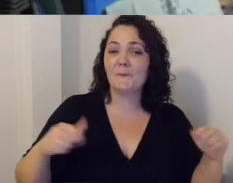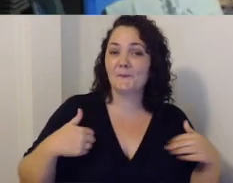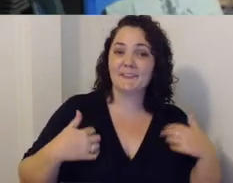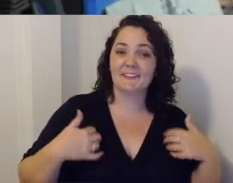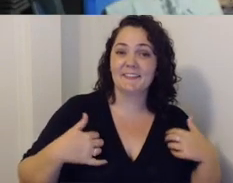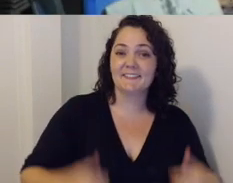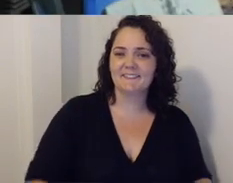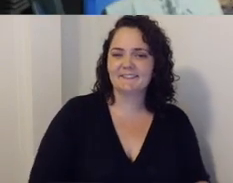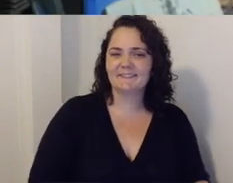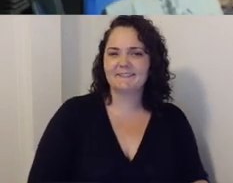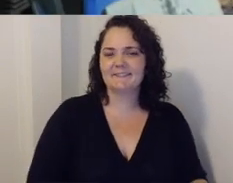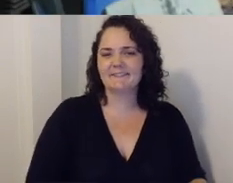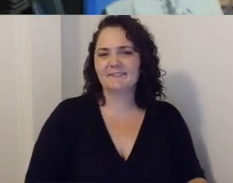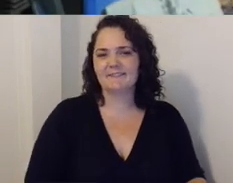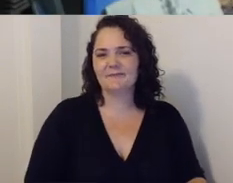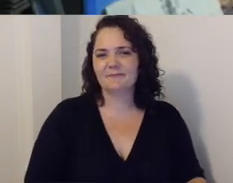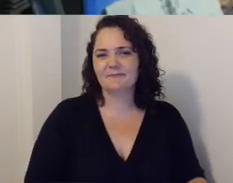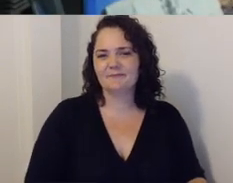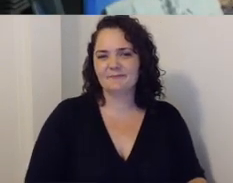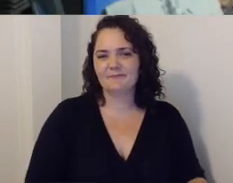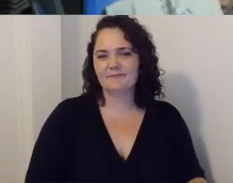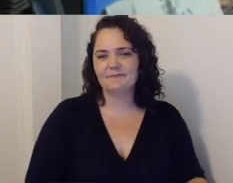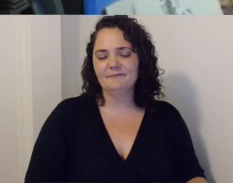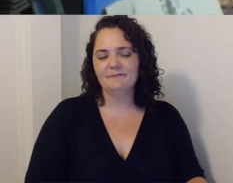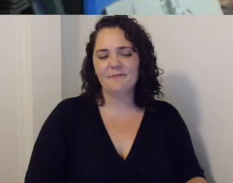um Shannon will come back on at the end and remind you all again about those uh how to